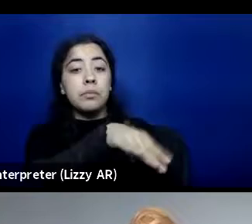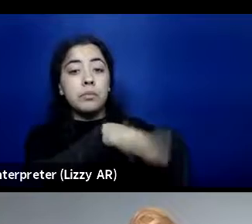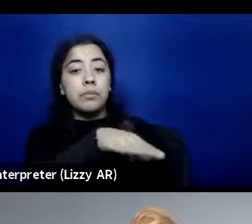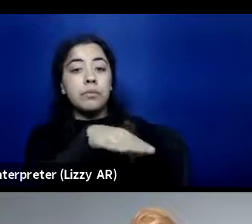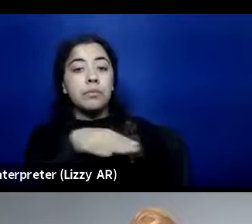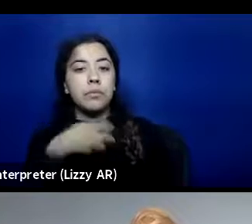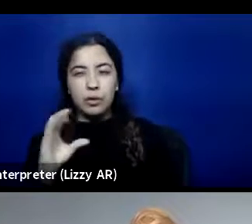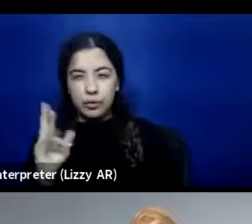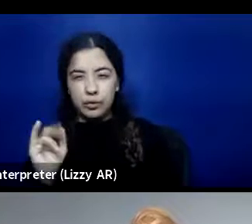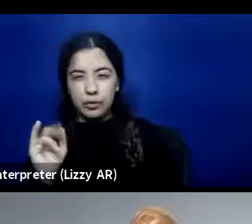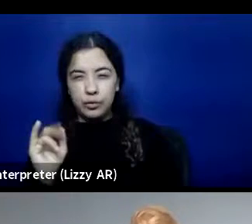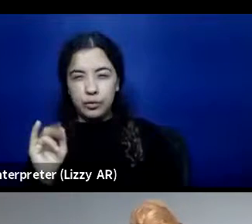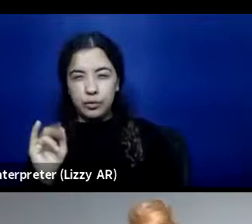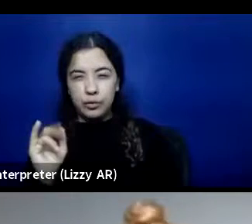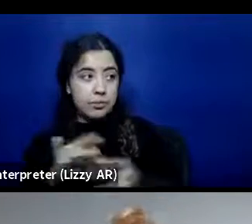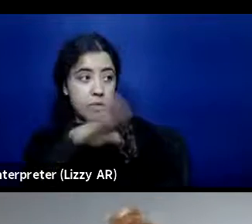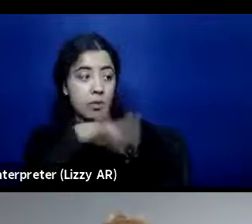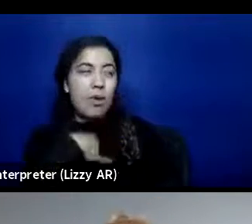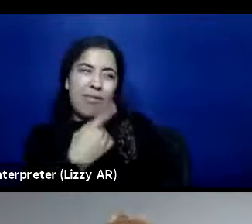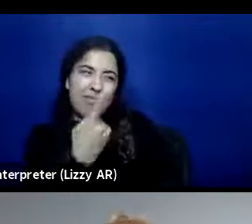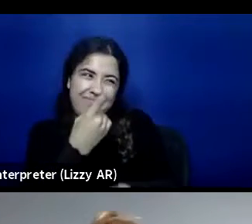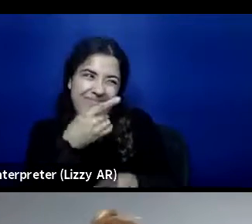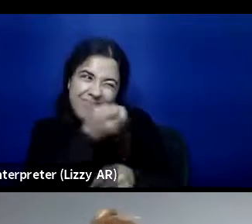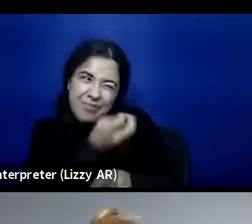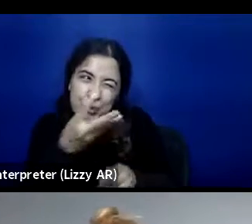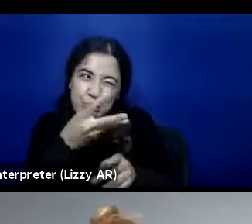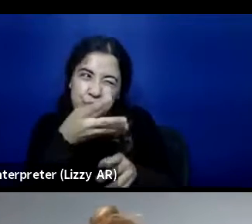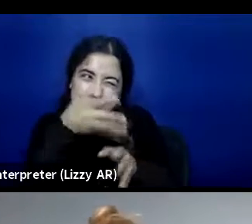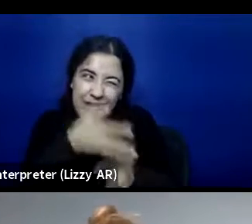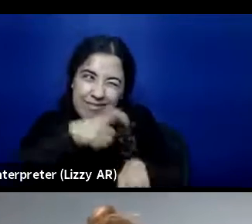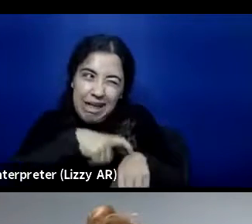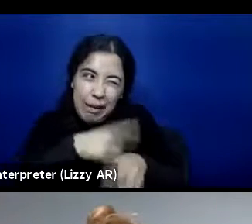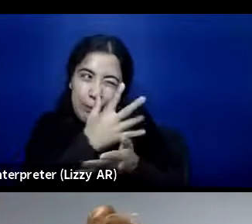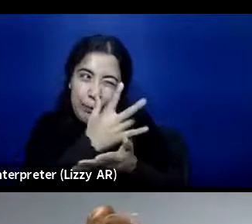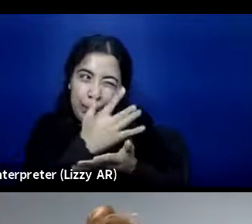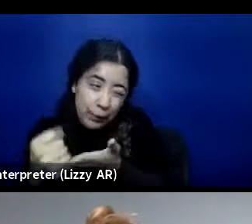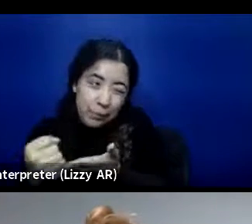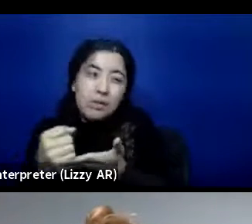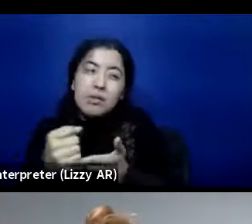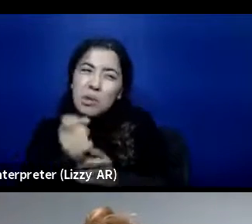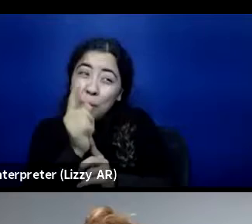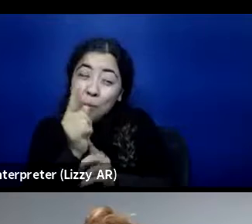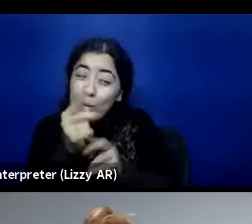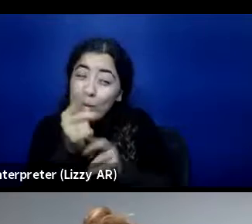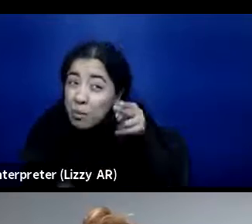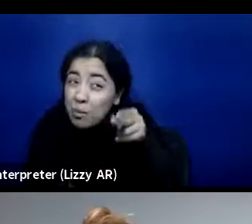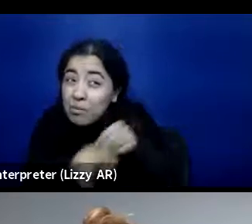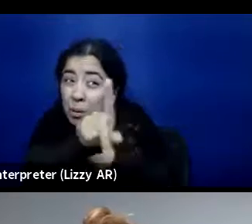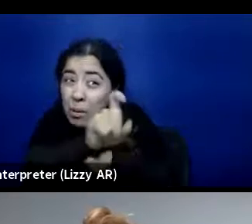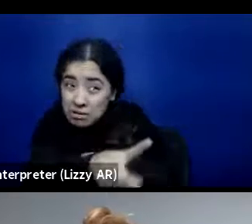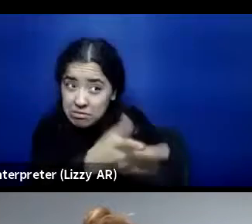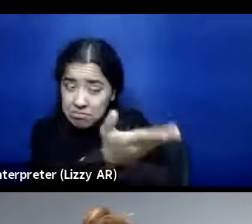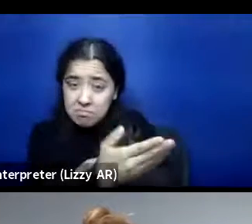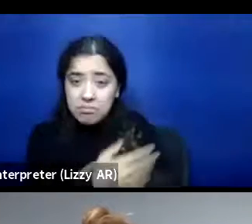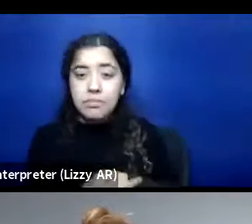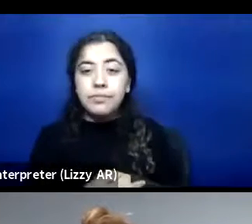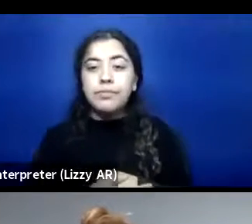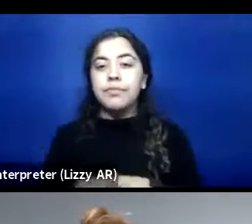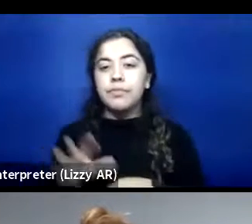Sure, a short question. (LAUGHTHER) What is your view about,